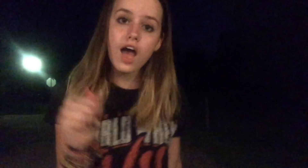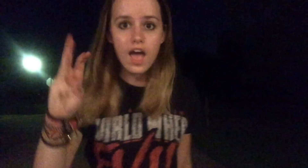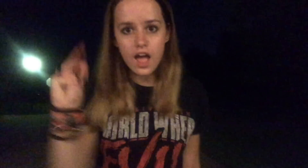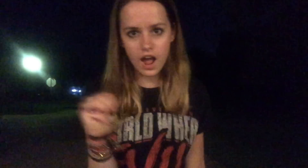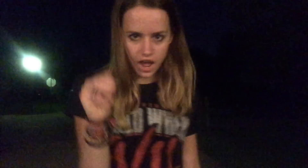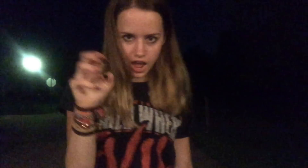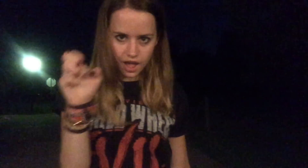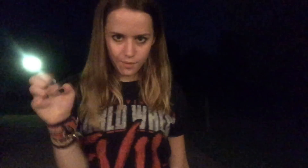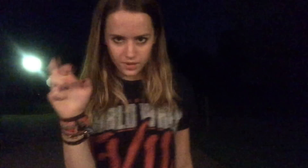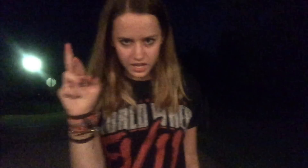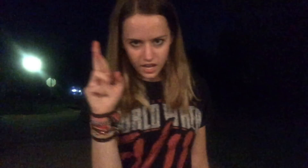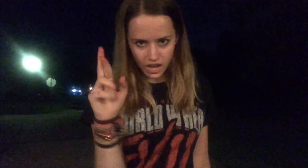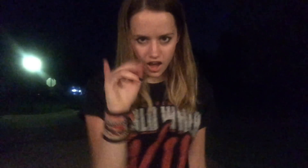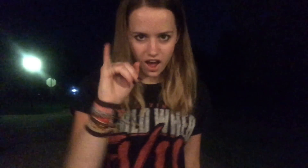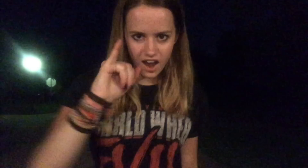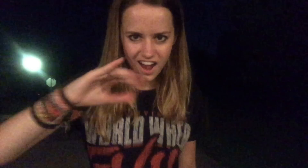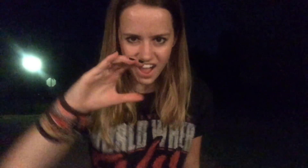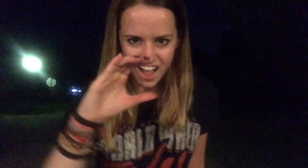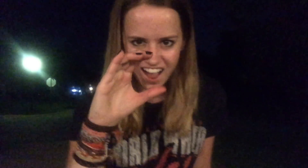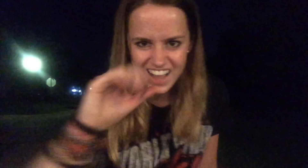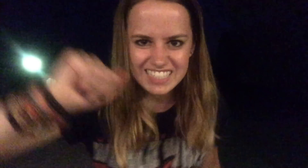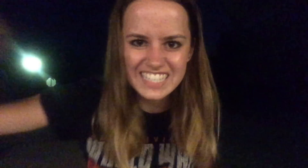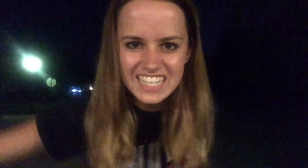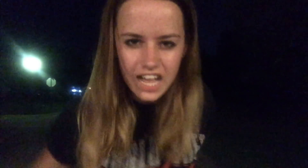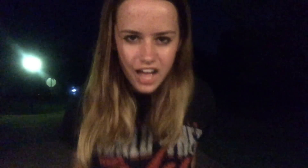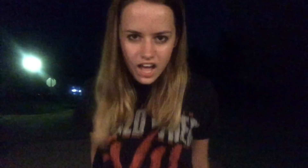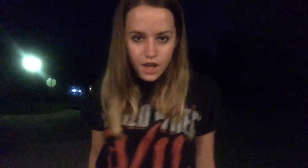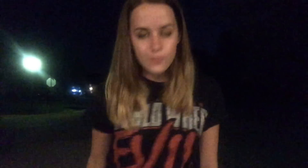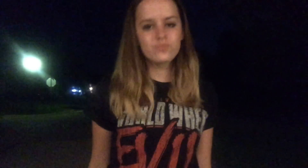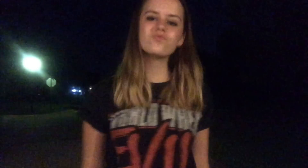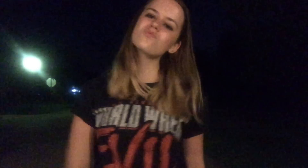A-M-E-R-I-C-A